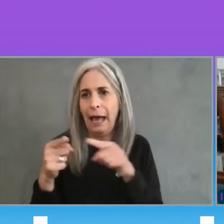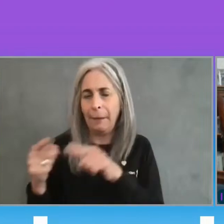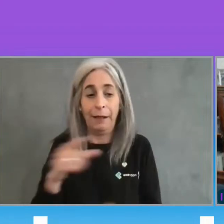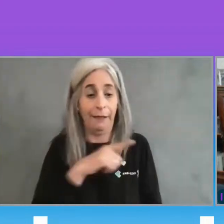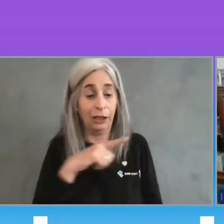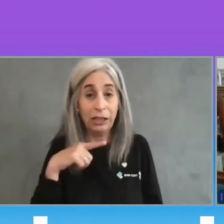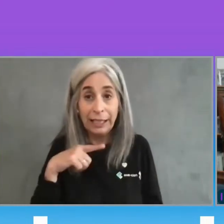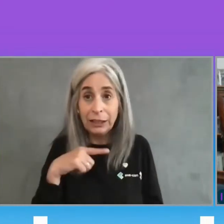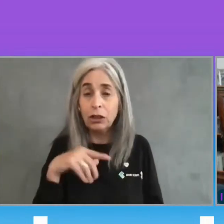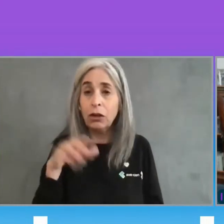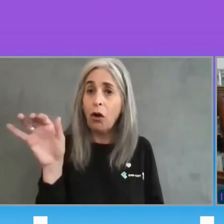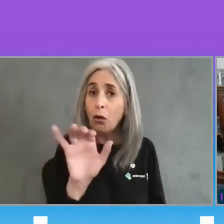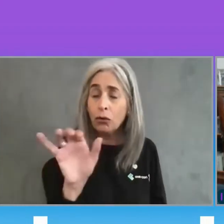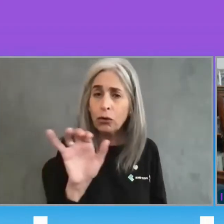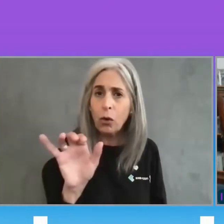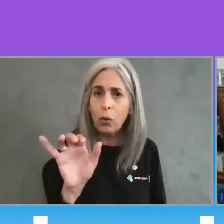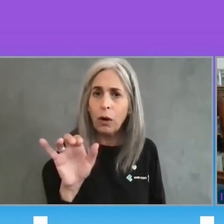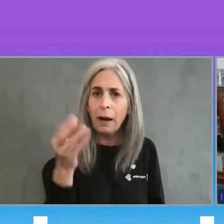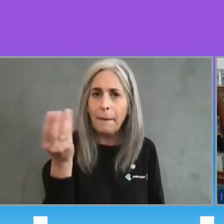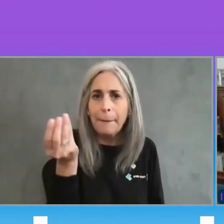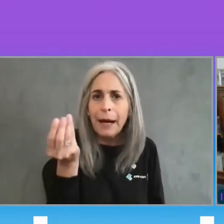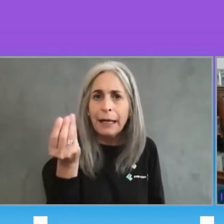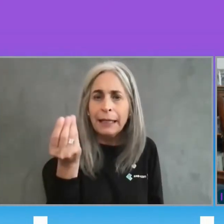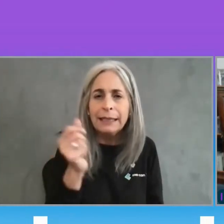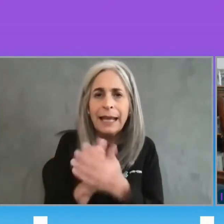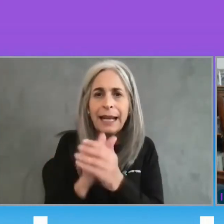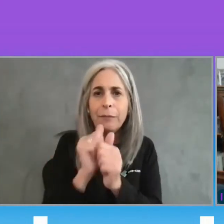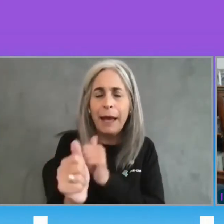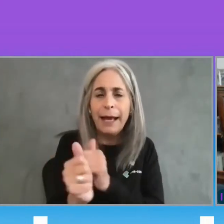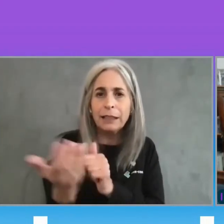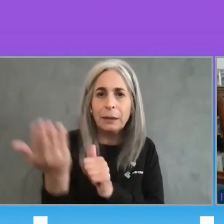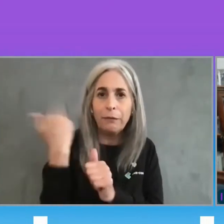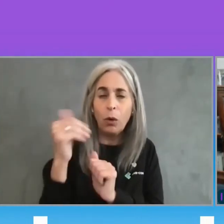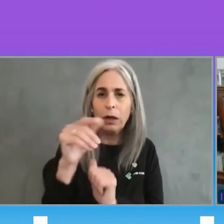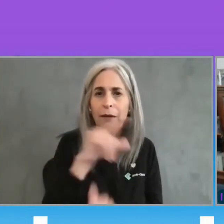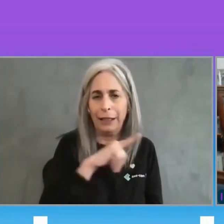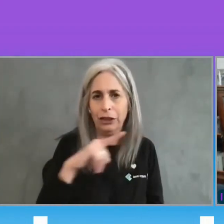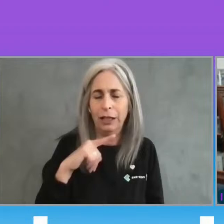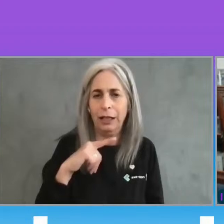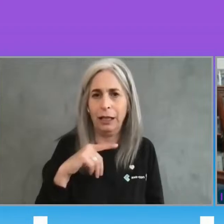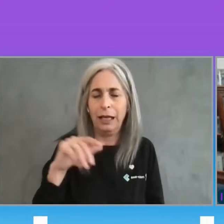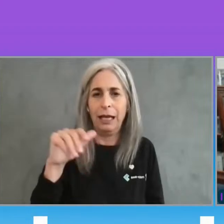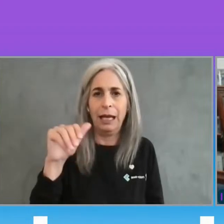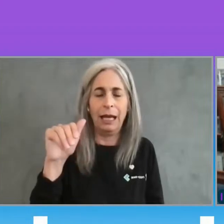There's legislation, but there's also monies that we have passed